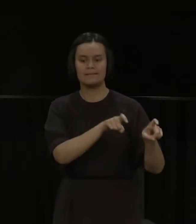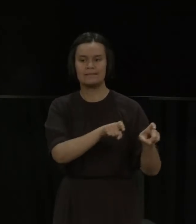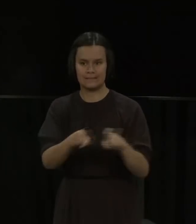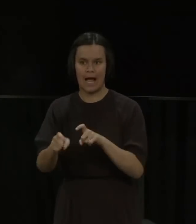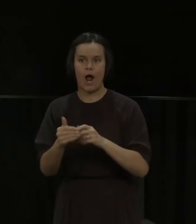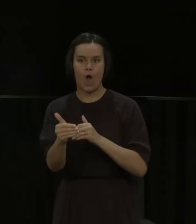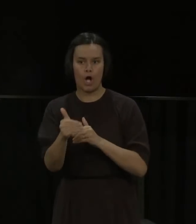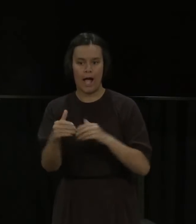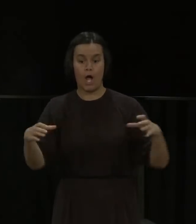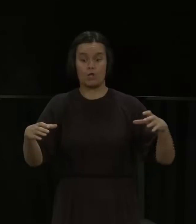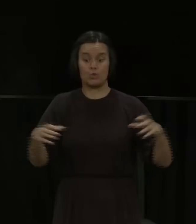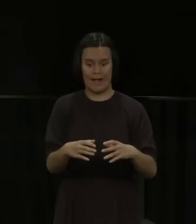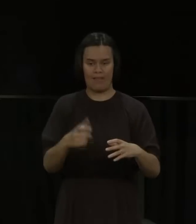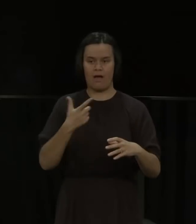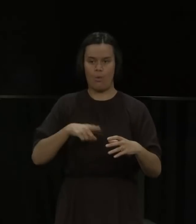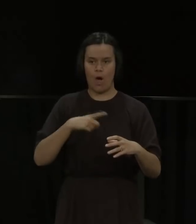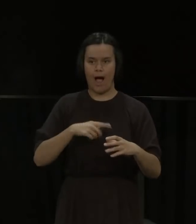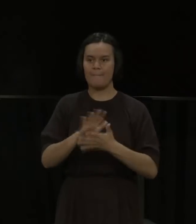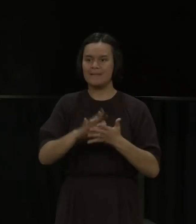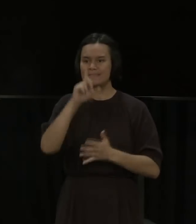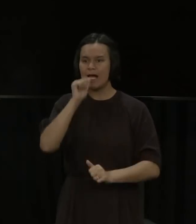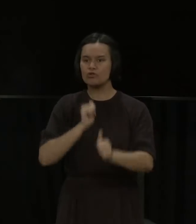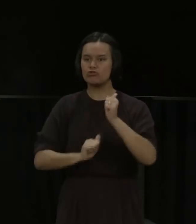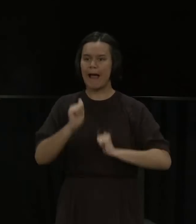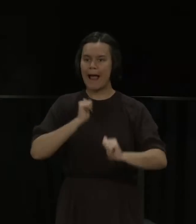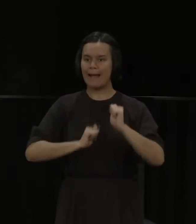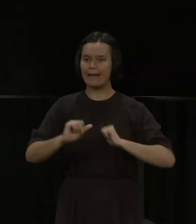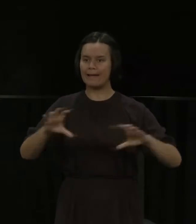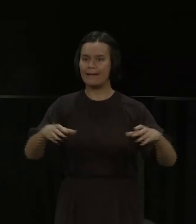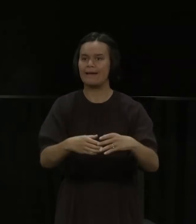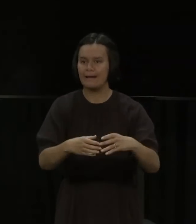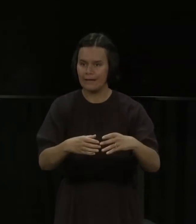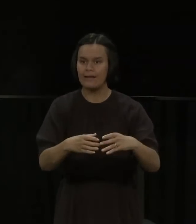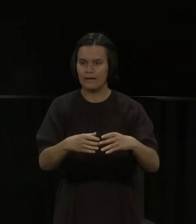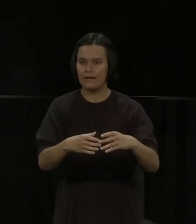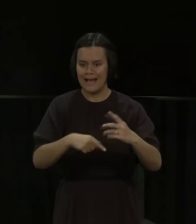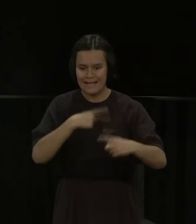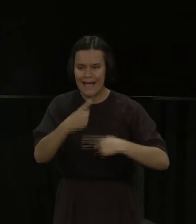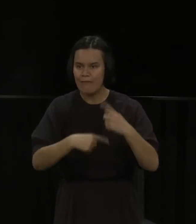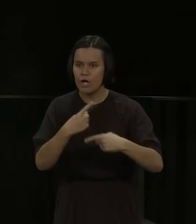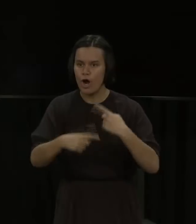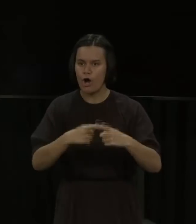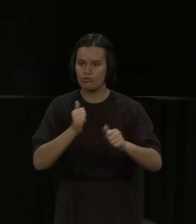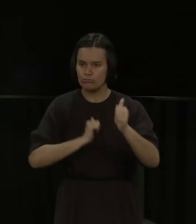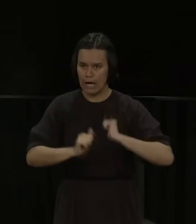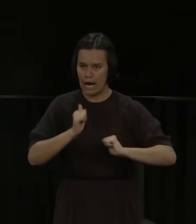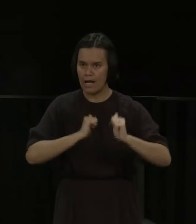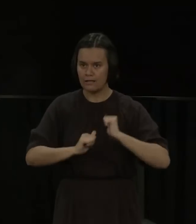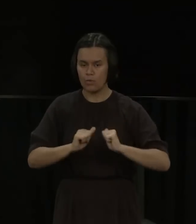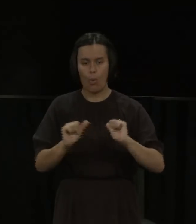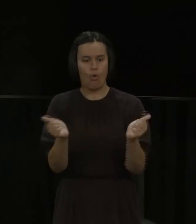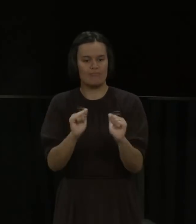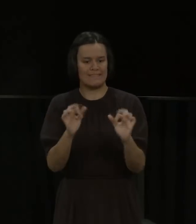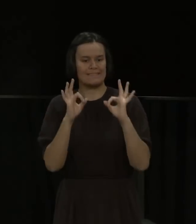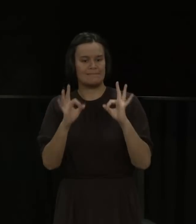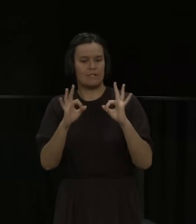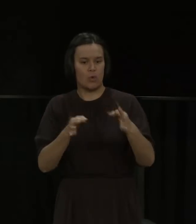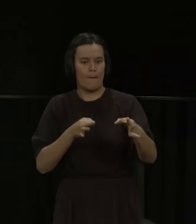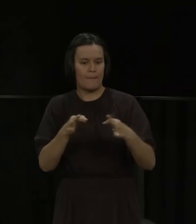that those teams are actually staying in MiQ for that period because that is the best way for them to train in that time.